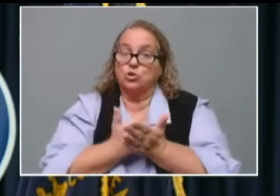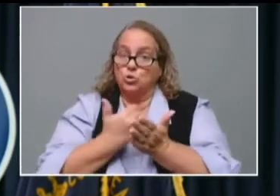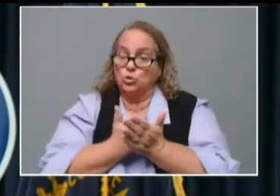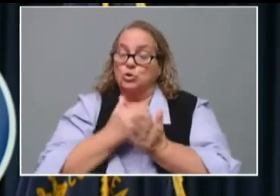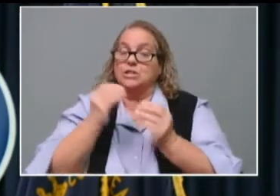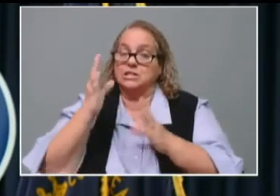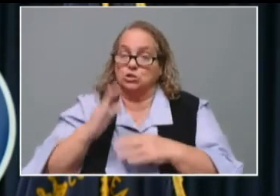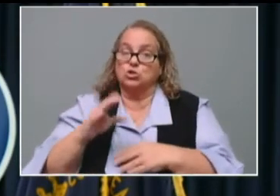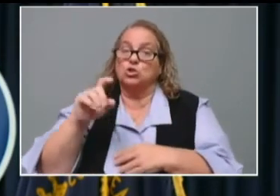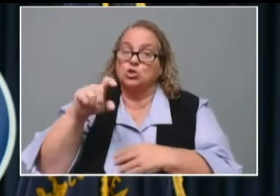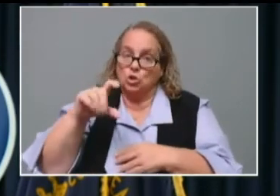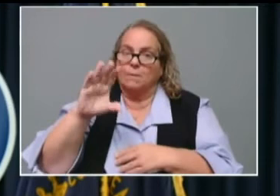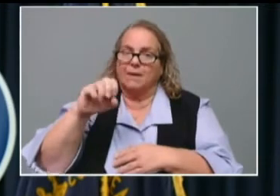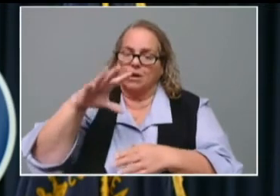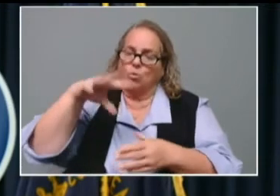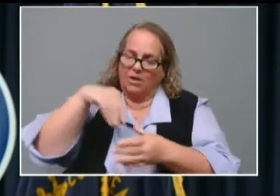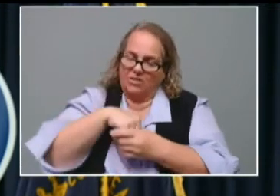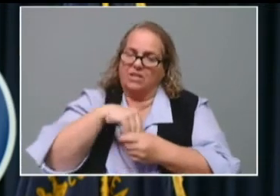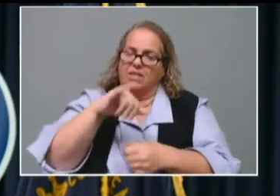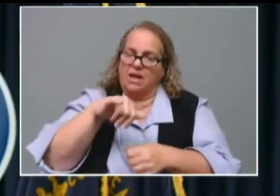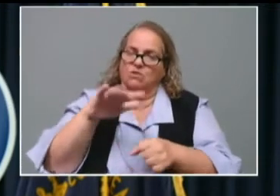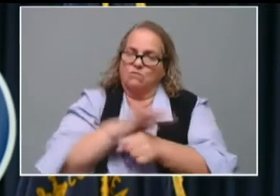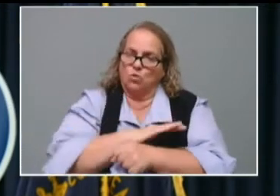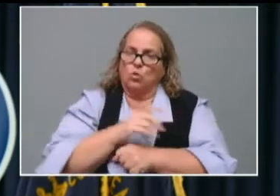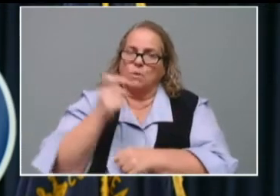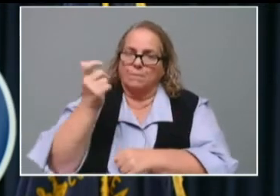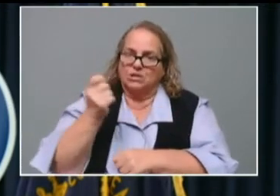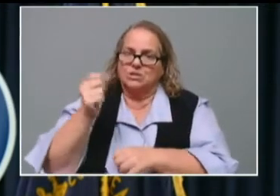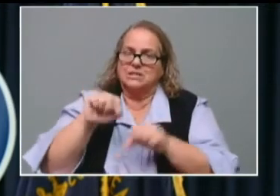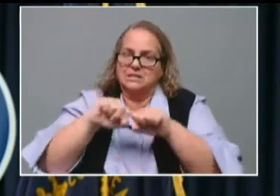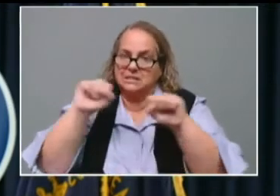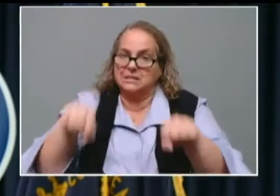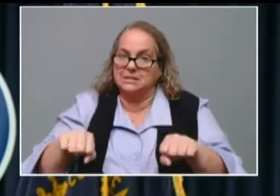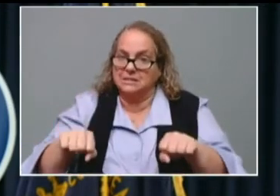in that full pension system. But we're seeing right now in a competitive work